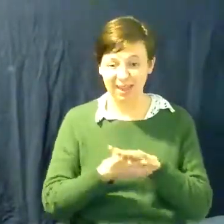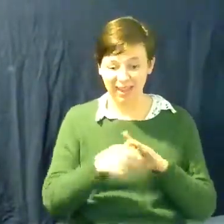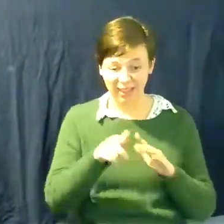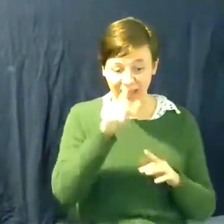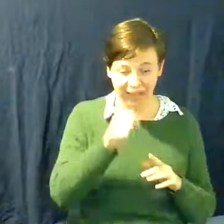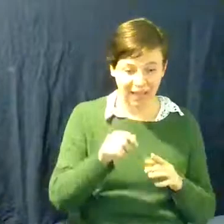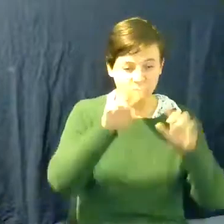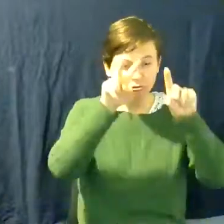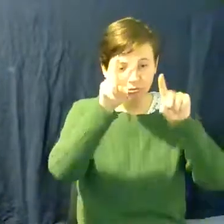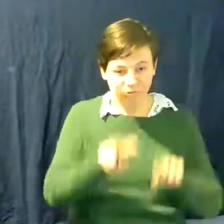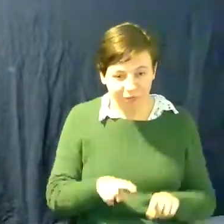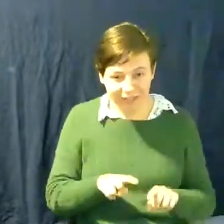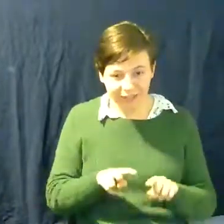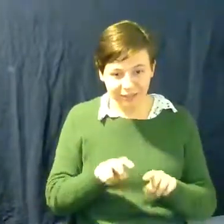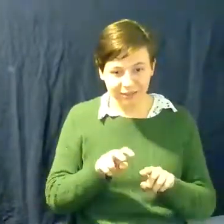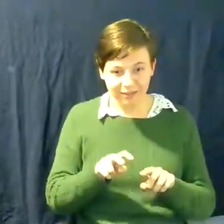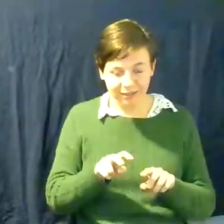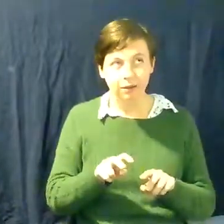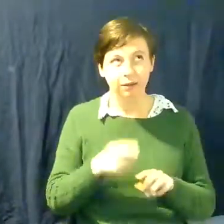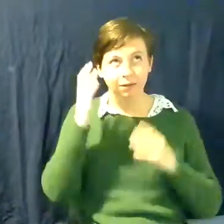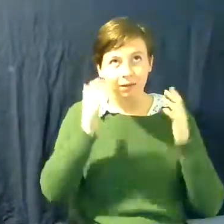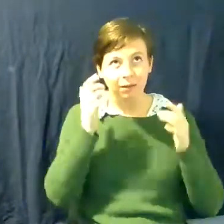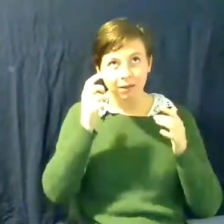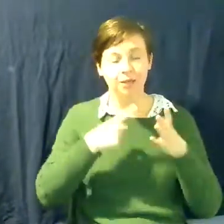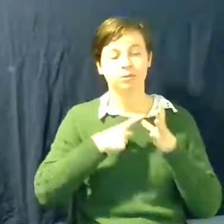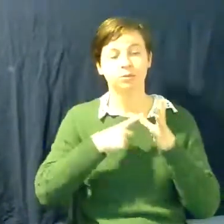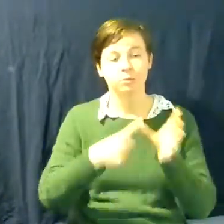pathologists. I know some of them preferred to do it all by email. That worked